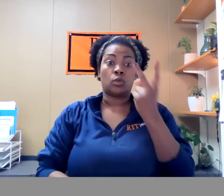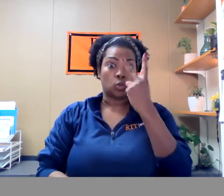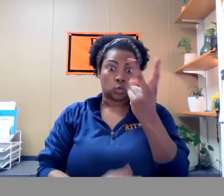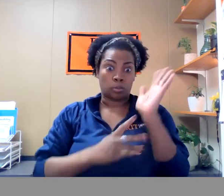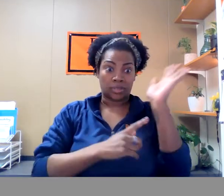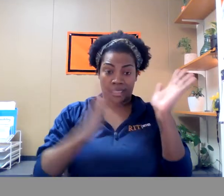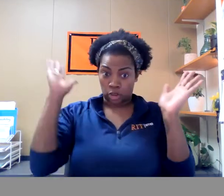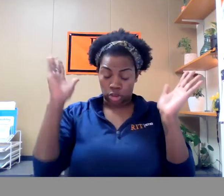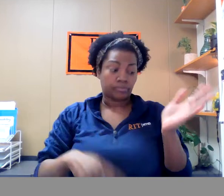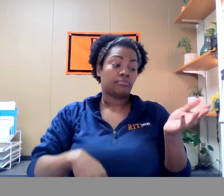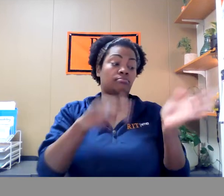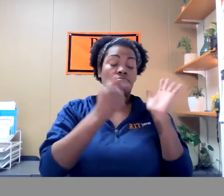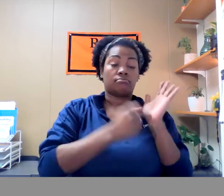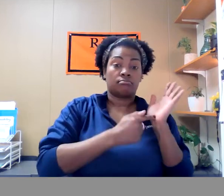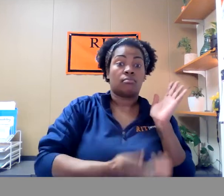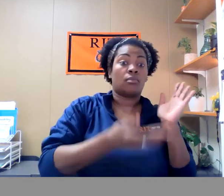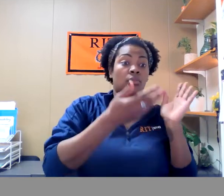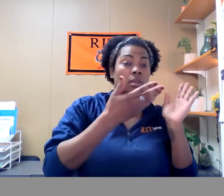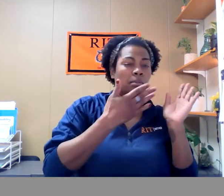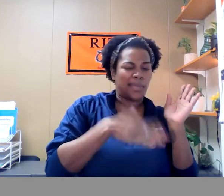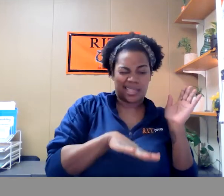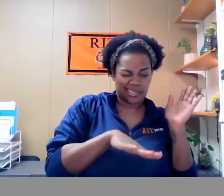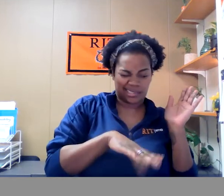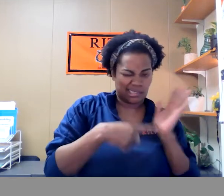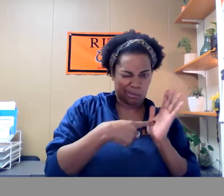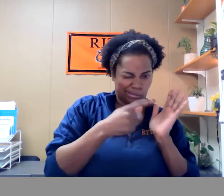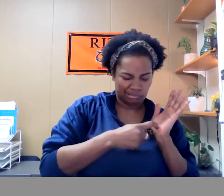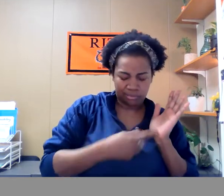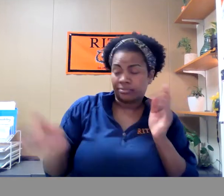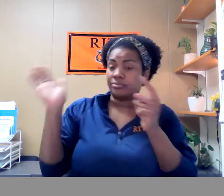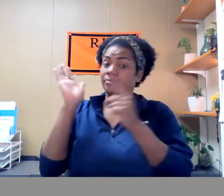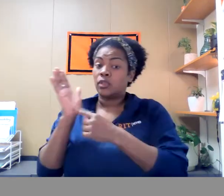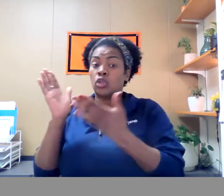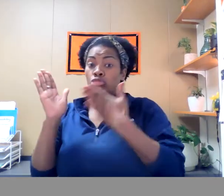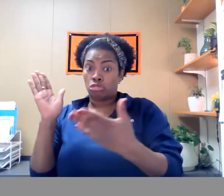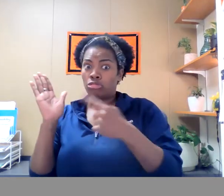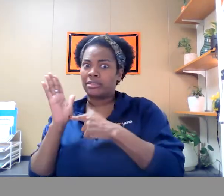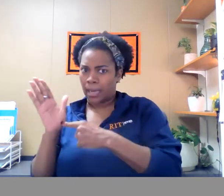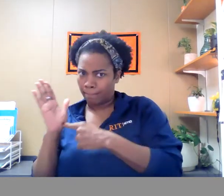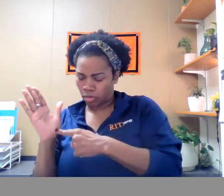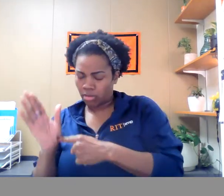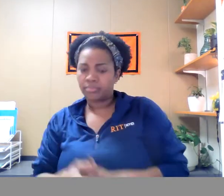I'm going to show you two presentations-- one presentation that's not the best of a good example,